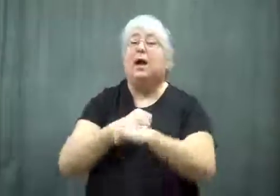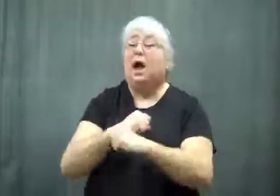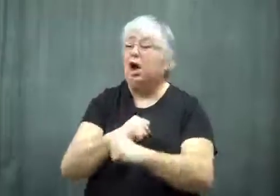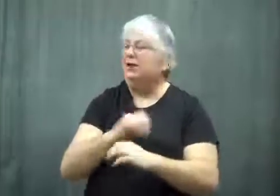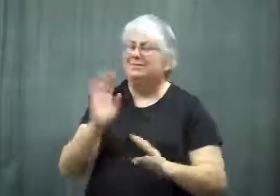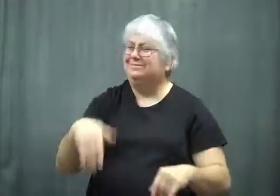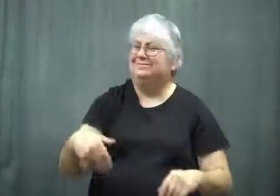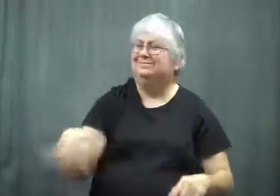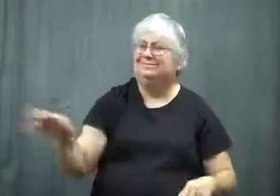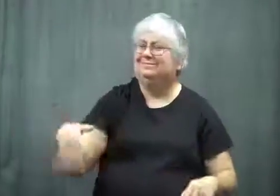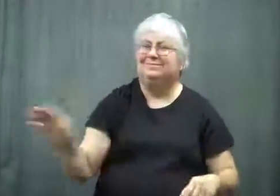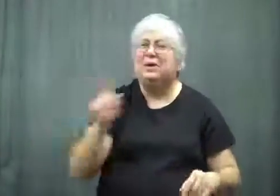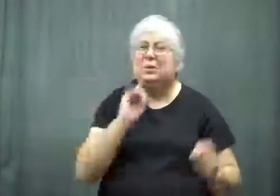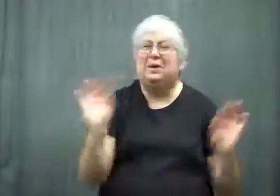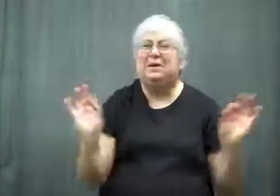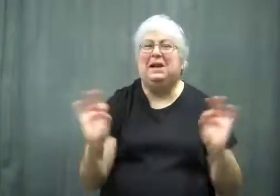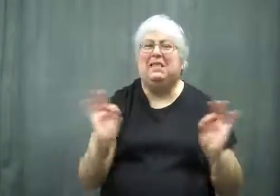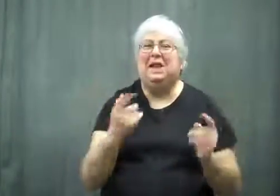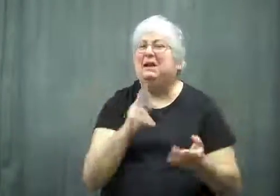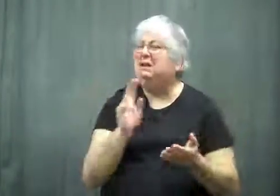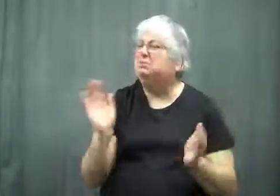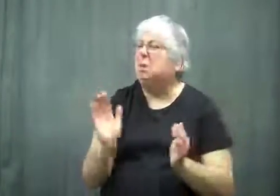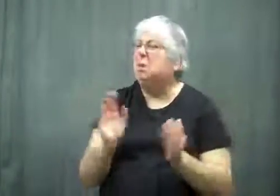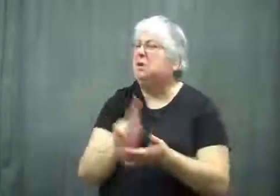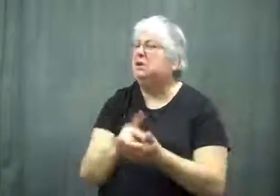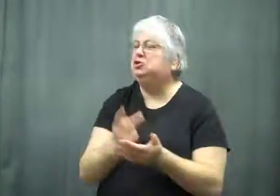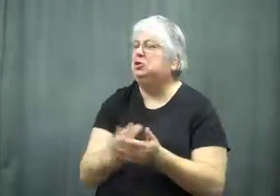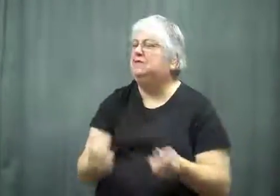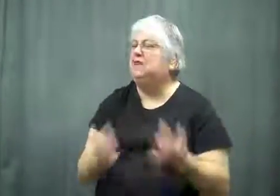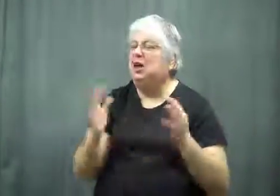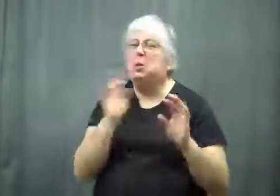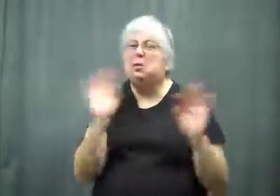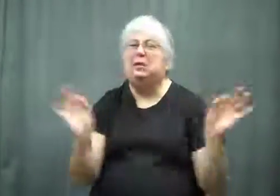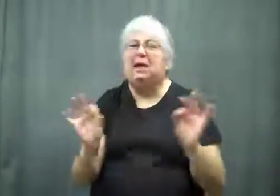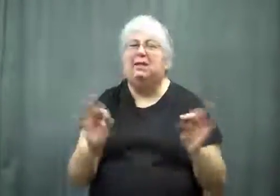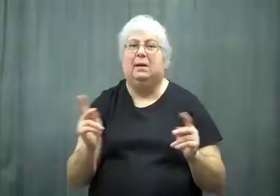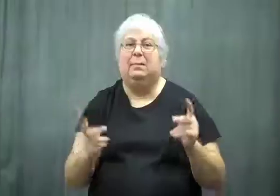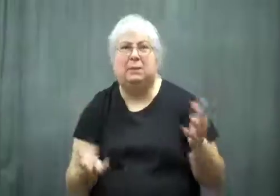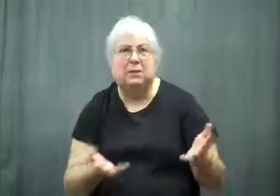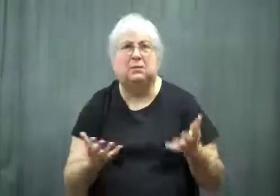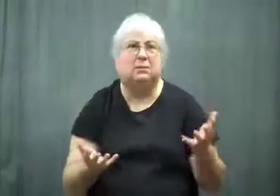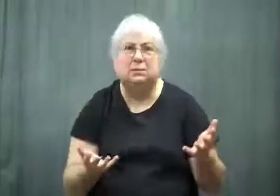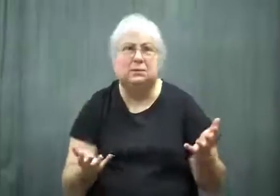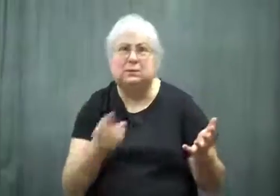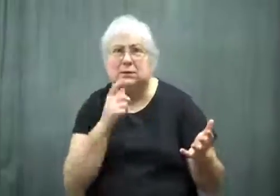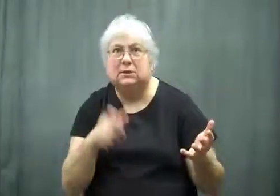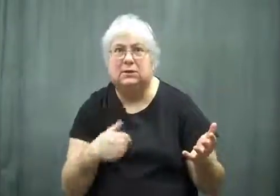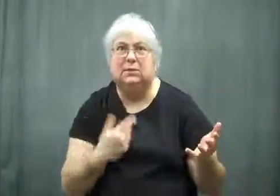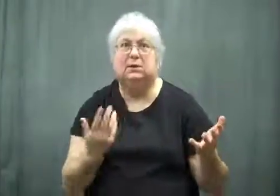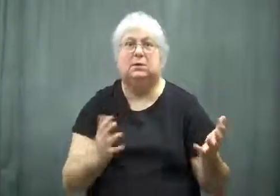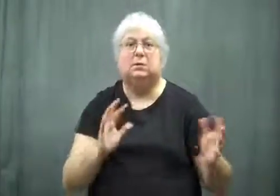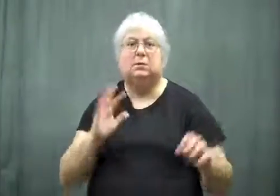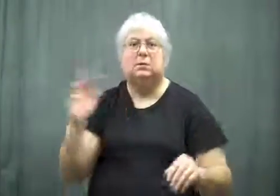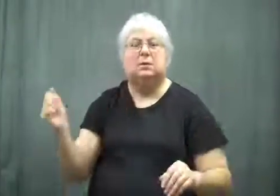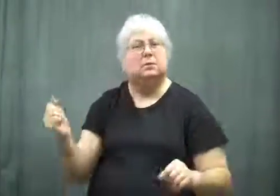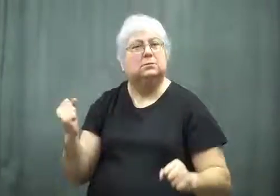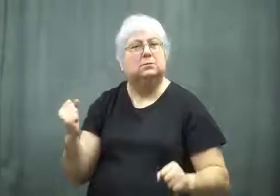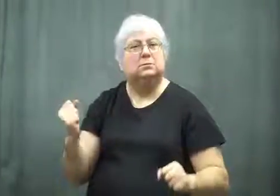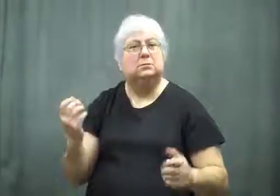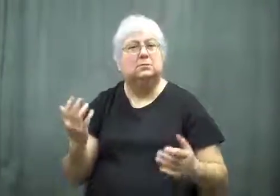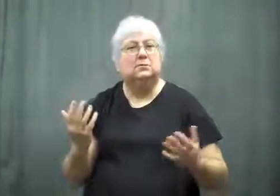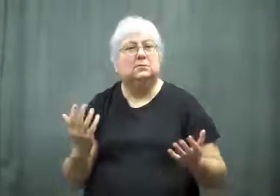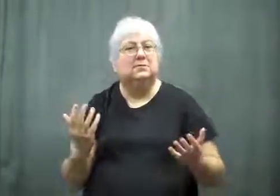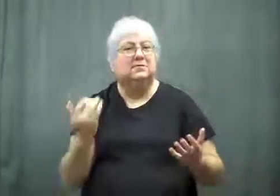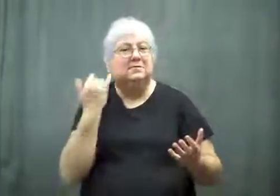The guards sent them away, saying it was just a small kitchen fire.